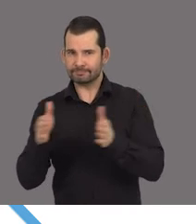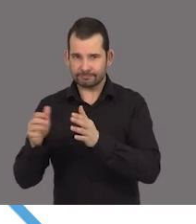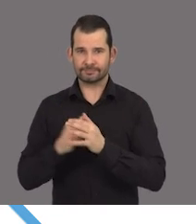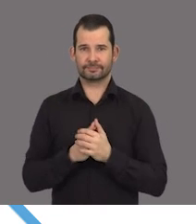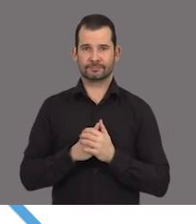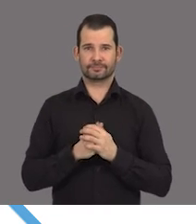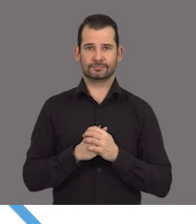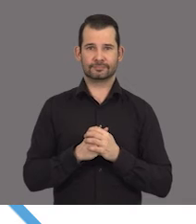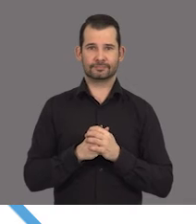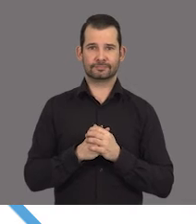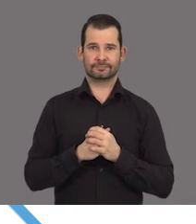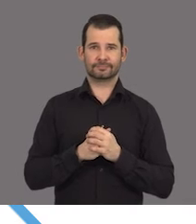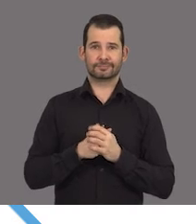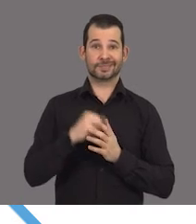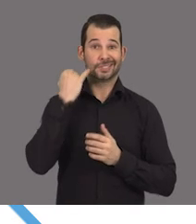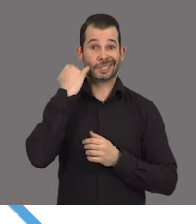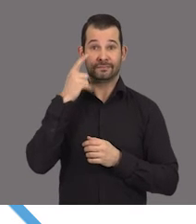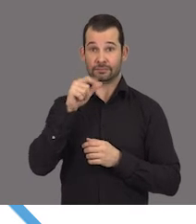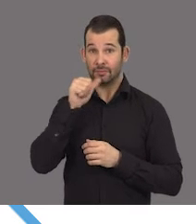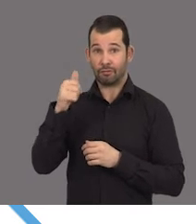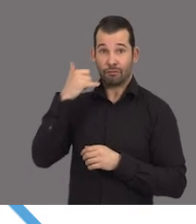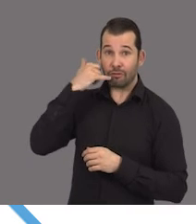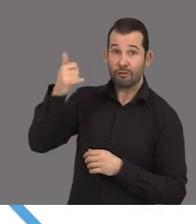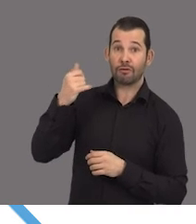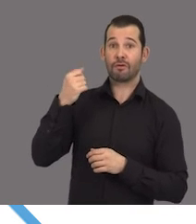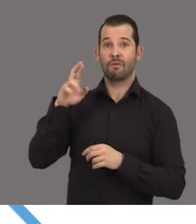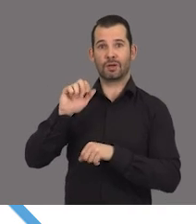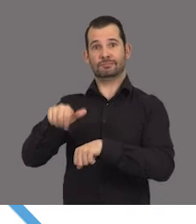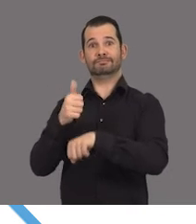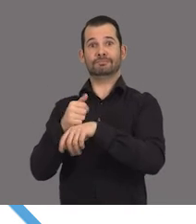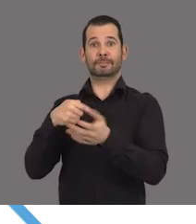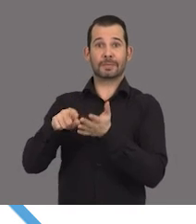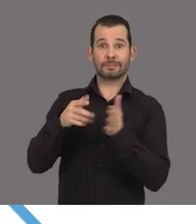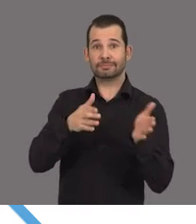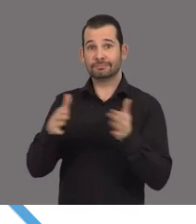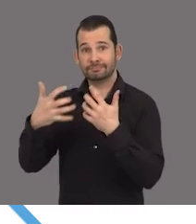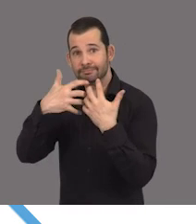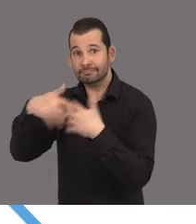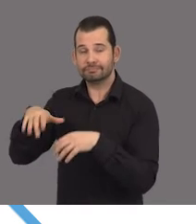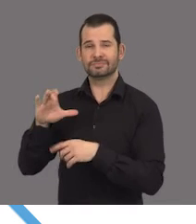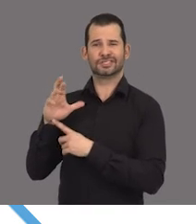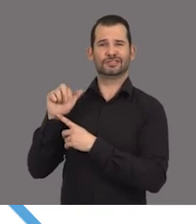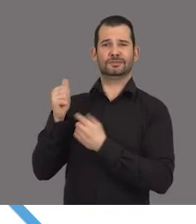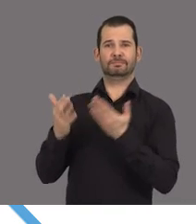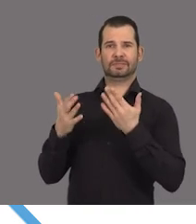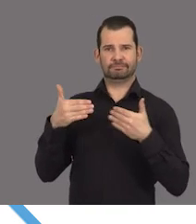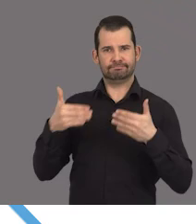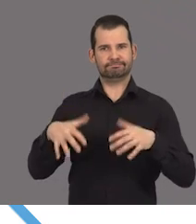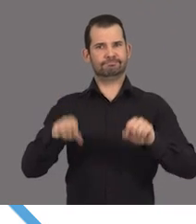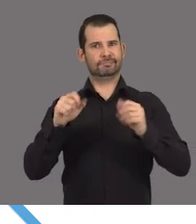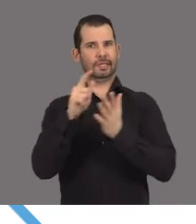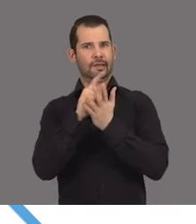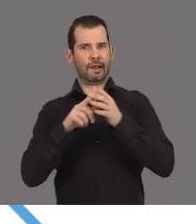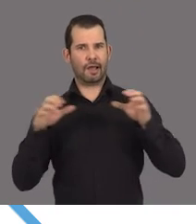If you do not call or make a payment arrangement, the CRA may take legal action to collect the balance.